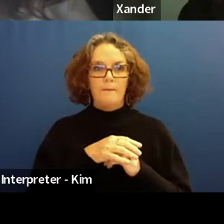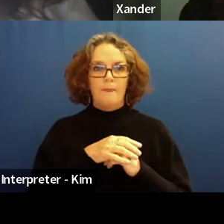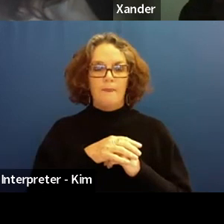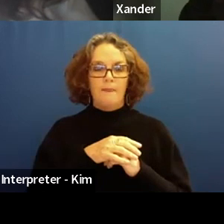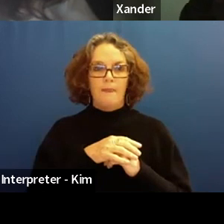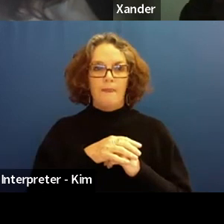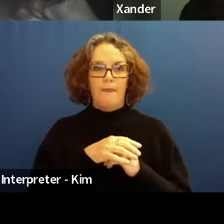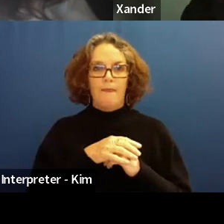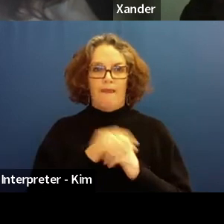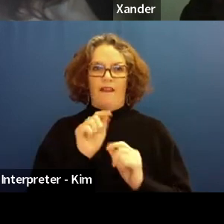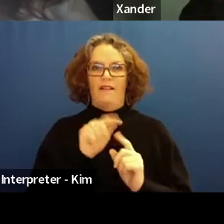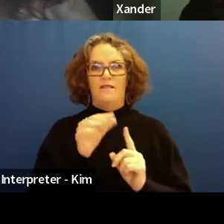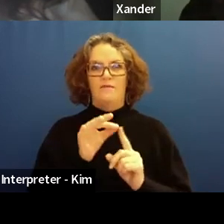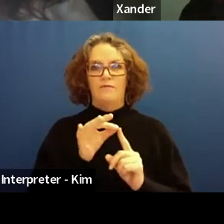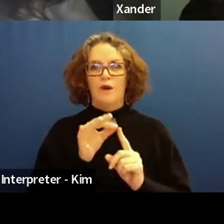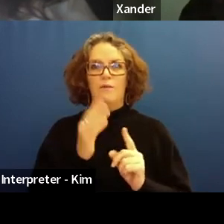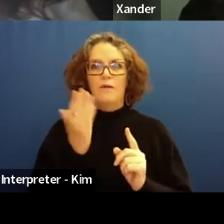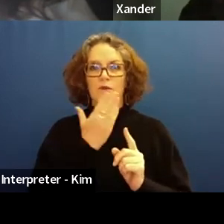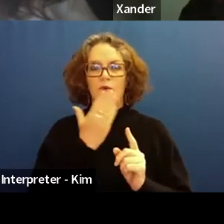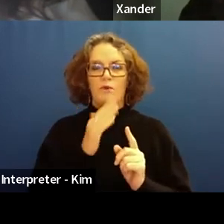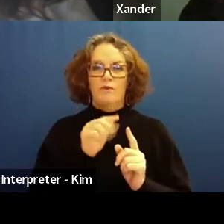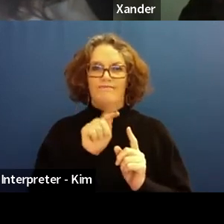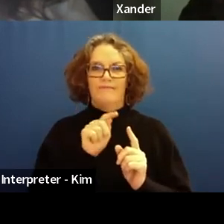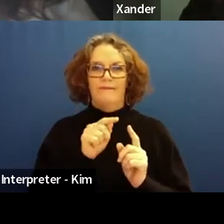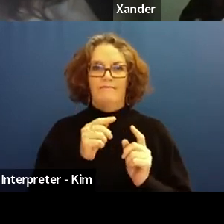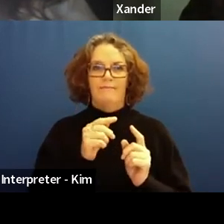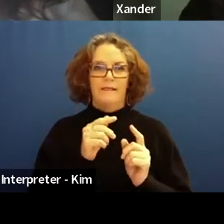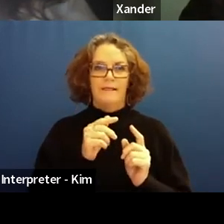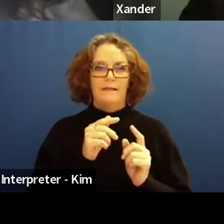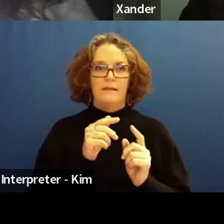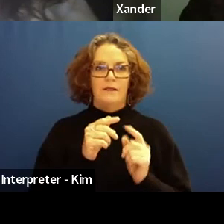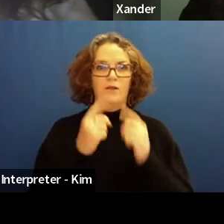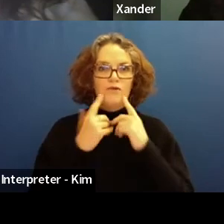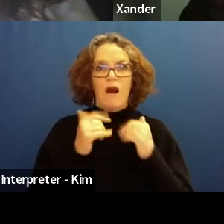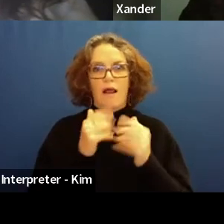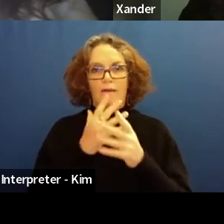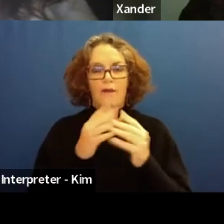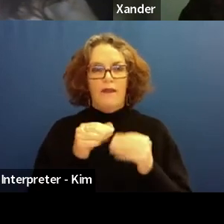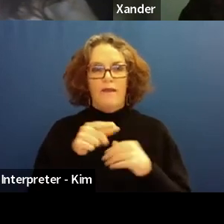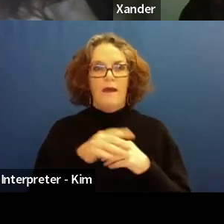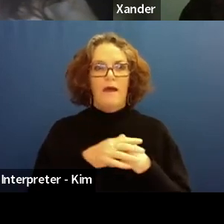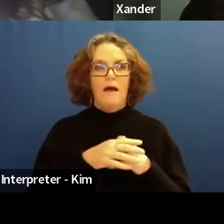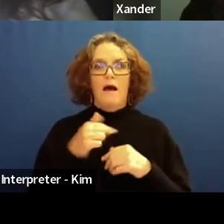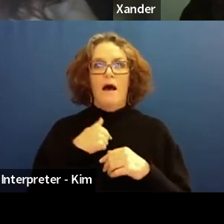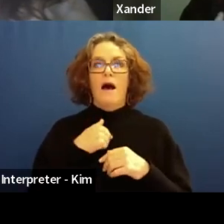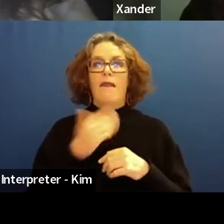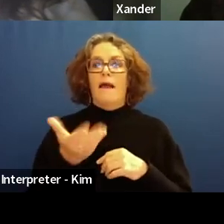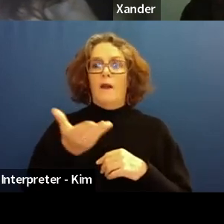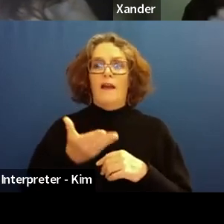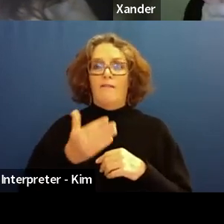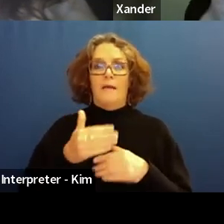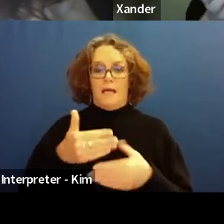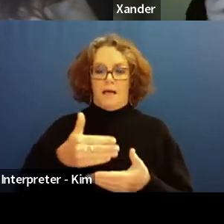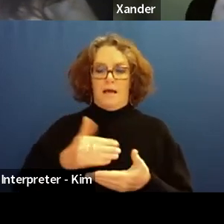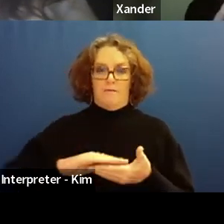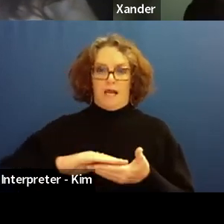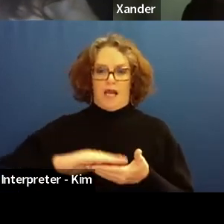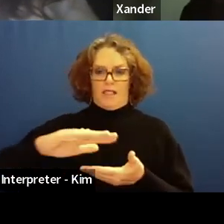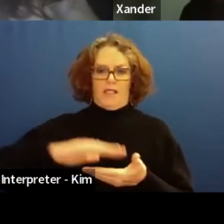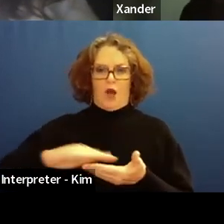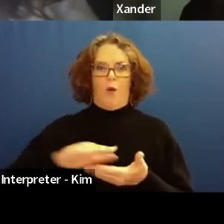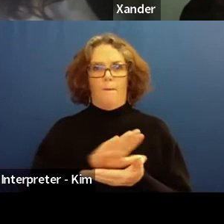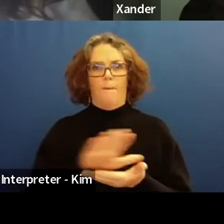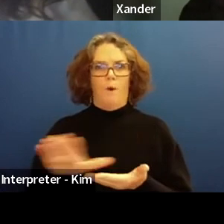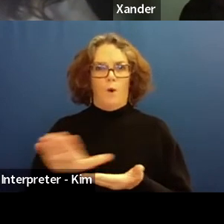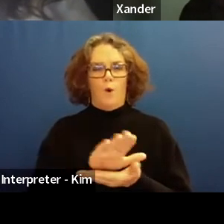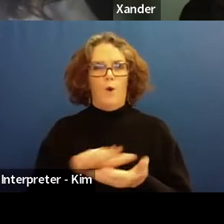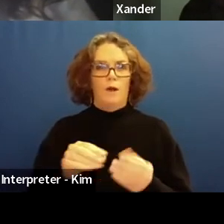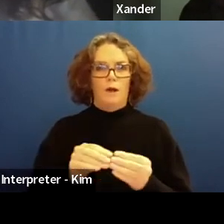I was set up with a slope board, which was originally designed for my writing. And I was also given like thick pencils that were designed for Pull.